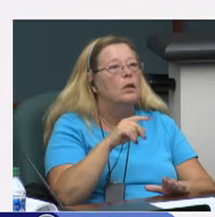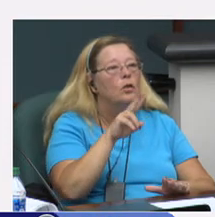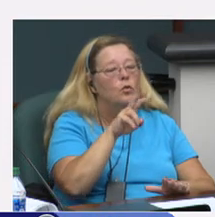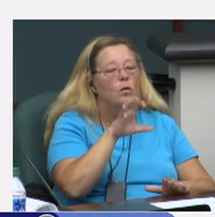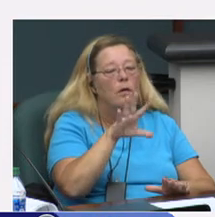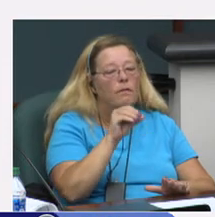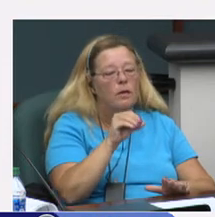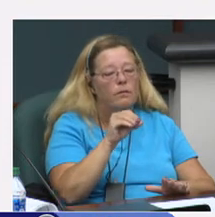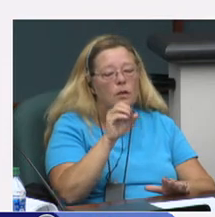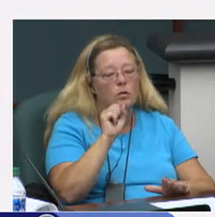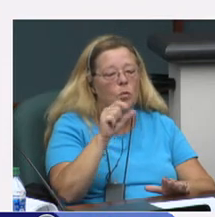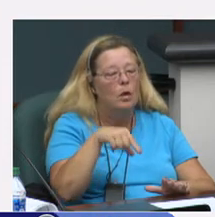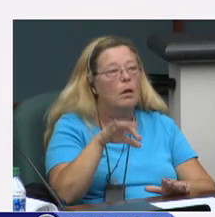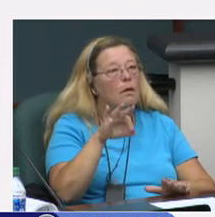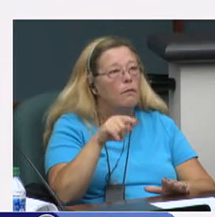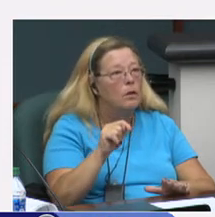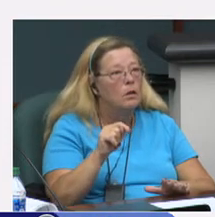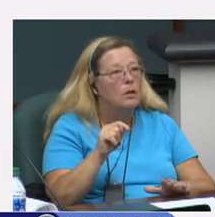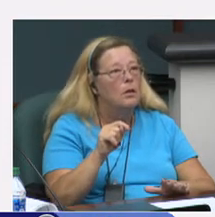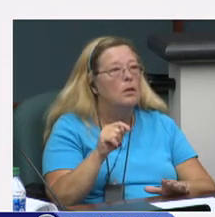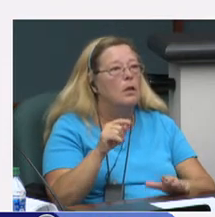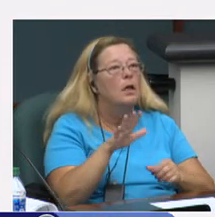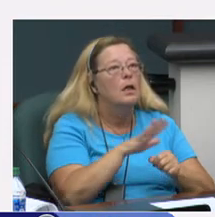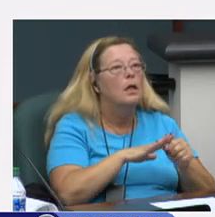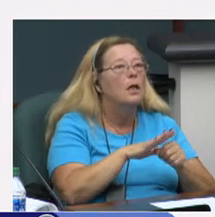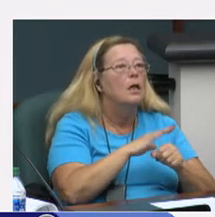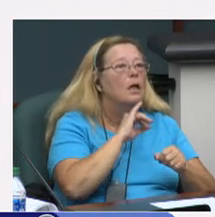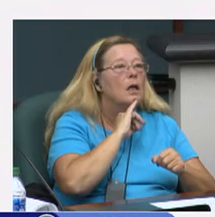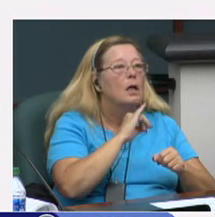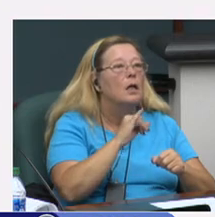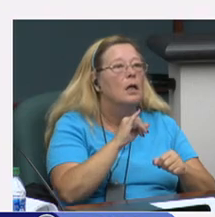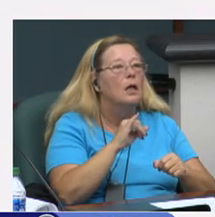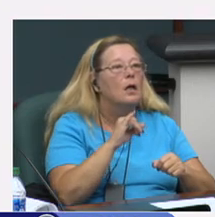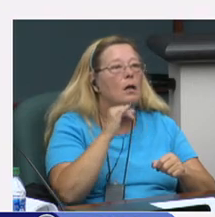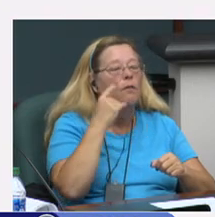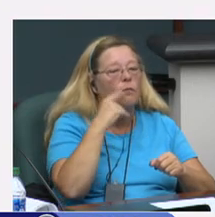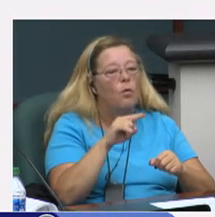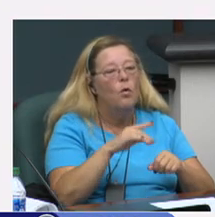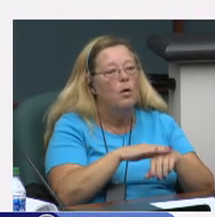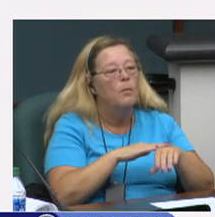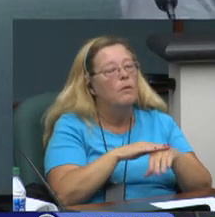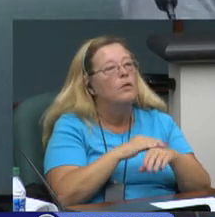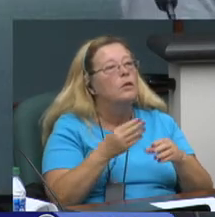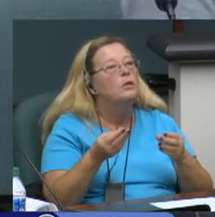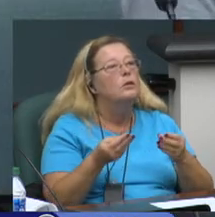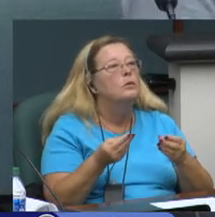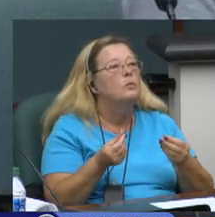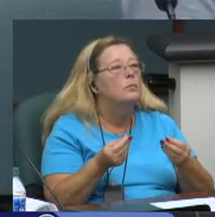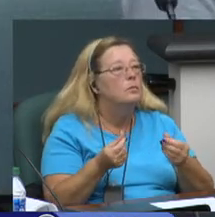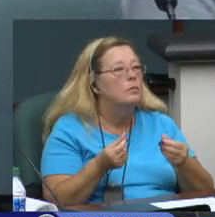area is the impervious surface total so it just gives you an idea of what that